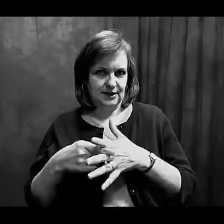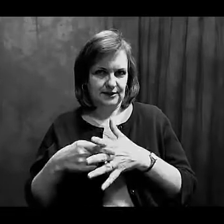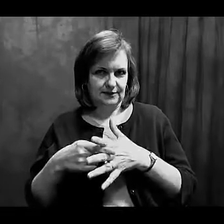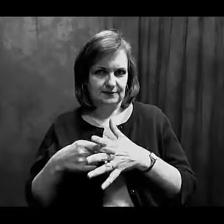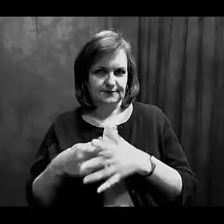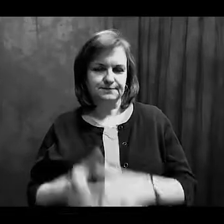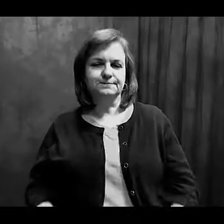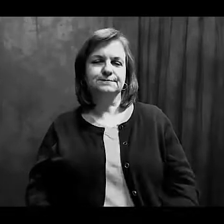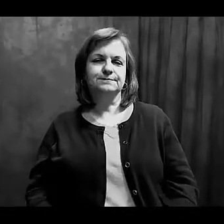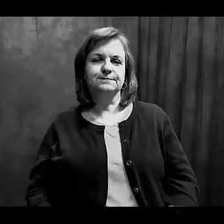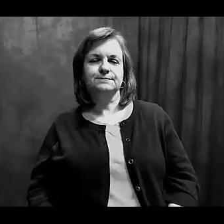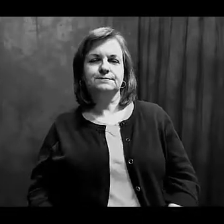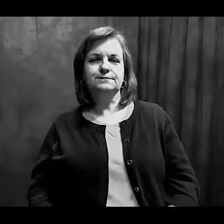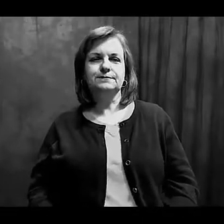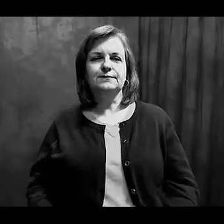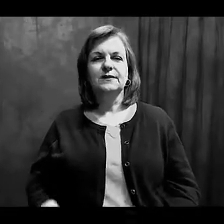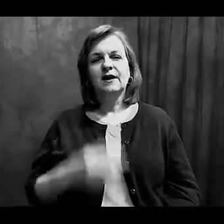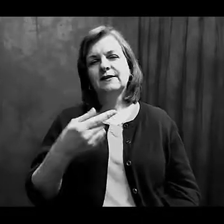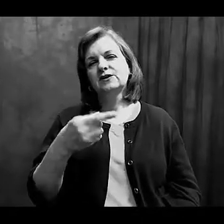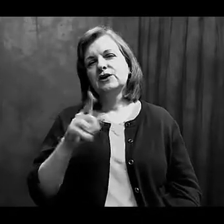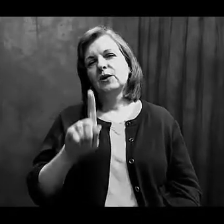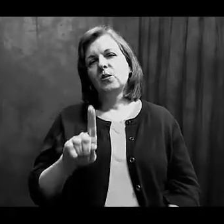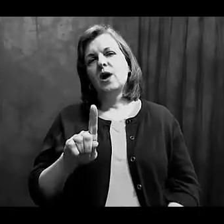when we look at this process